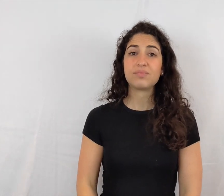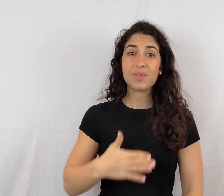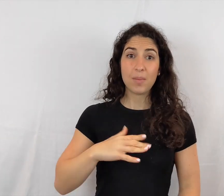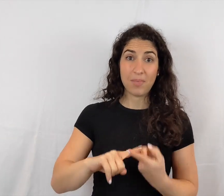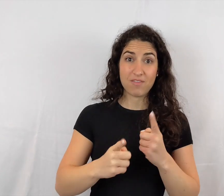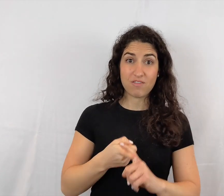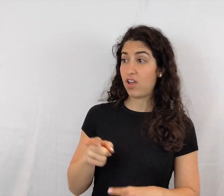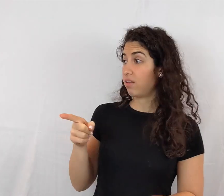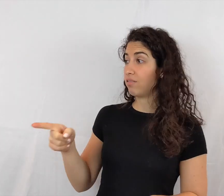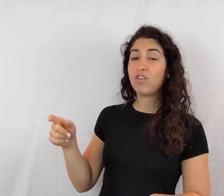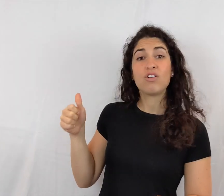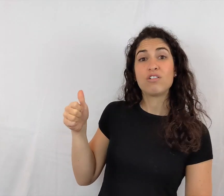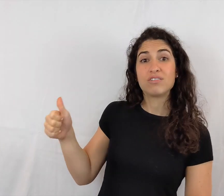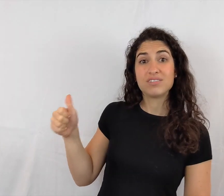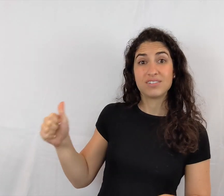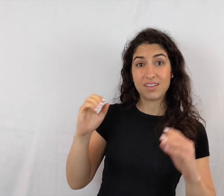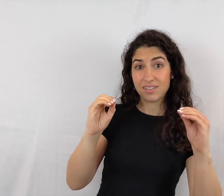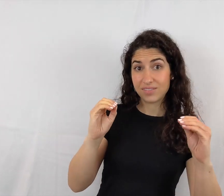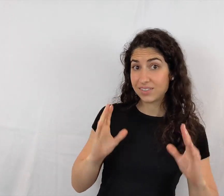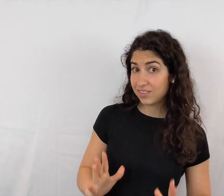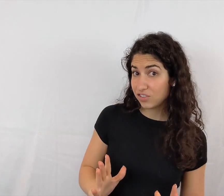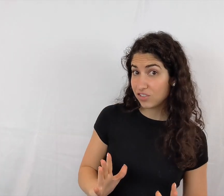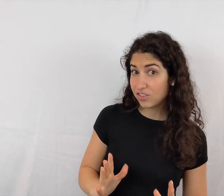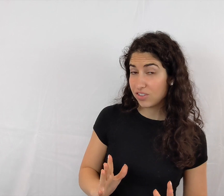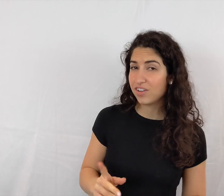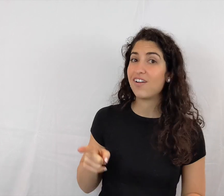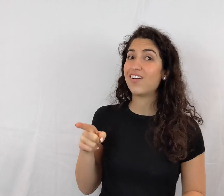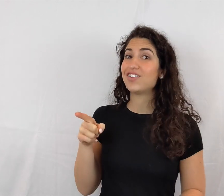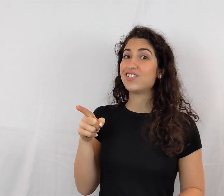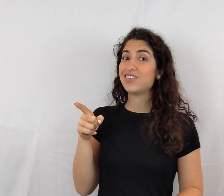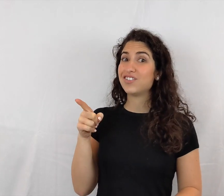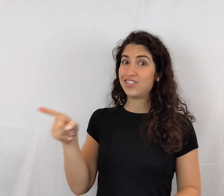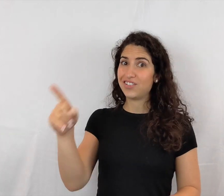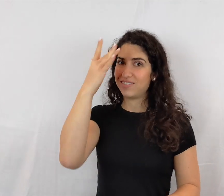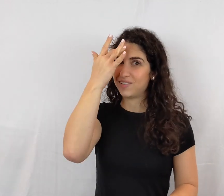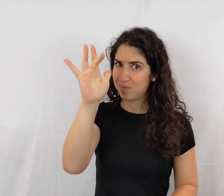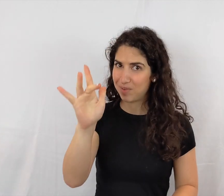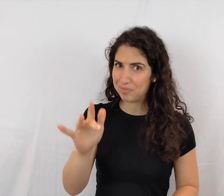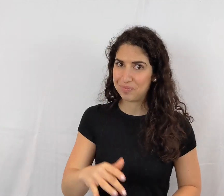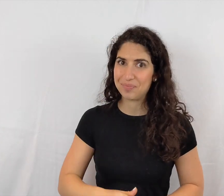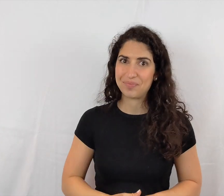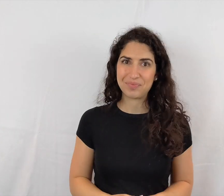My friend, herself a teacher, she is smart.